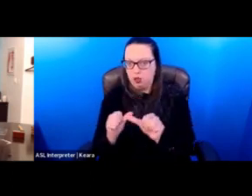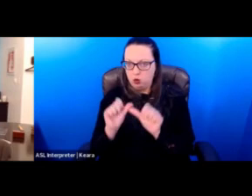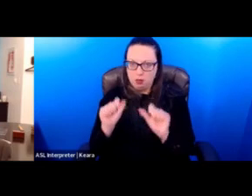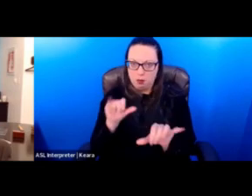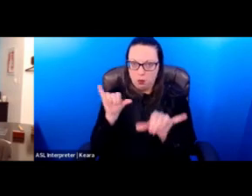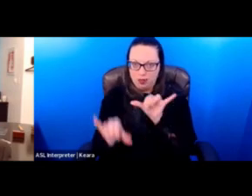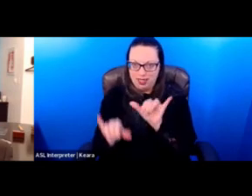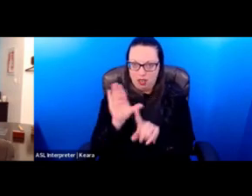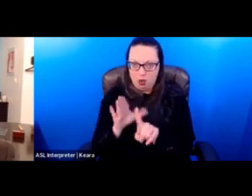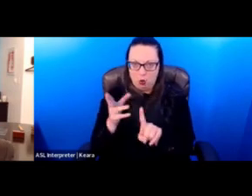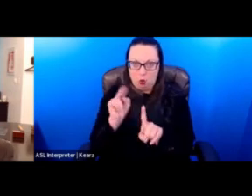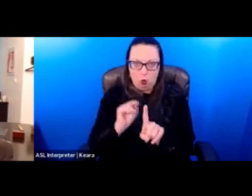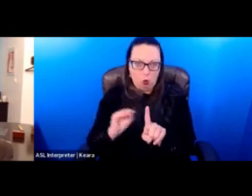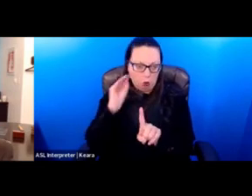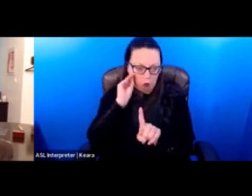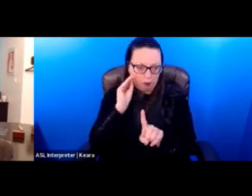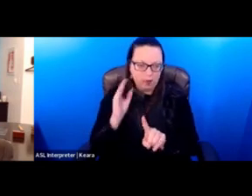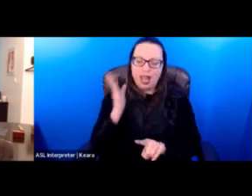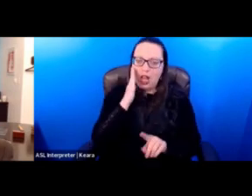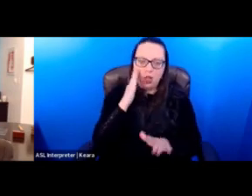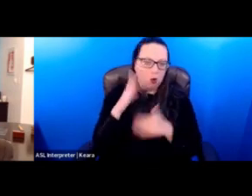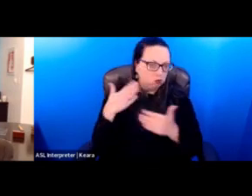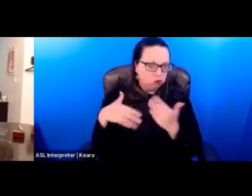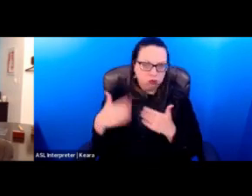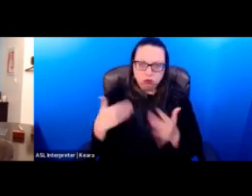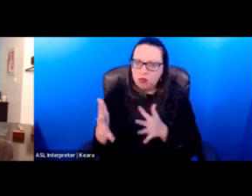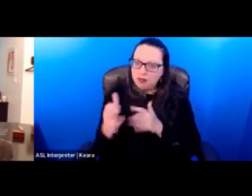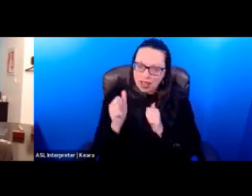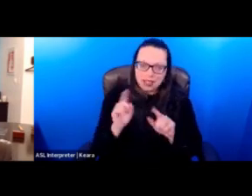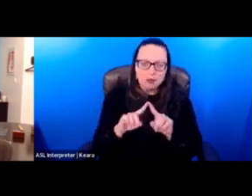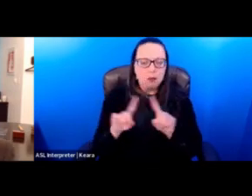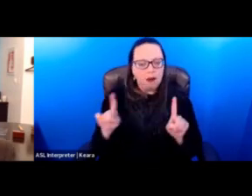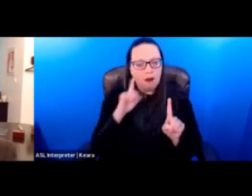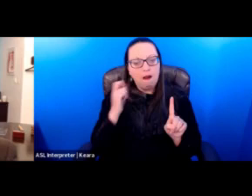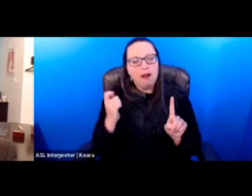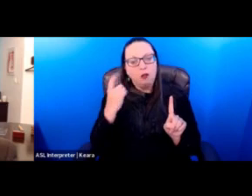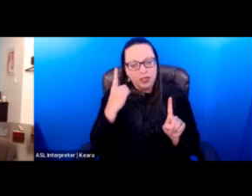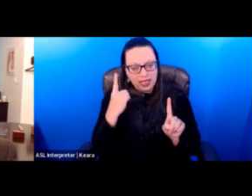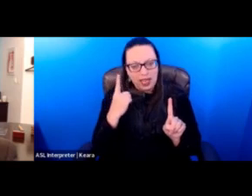community. I know I'm running through these slides rather quickly, but I understand that they've been provided for you.